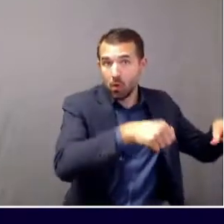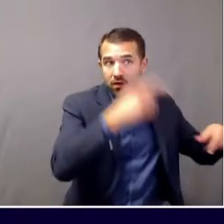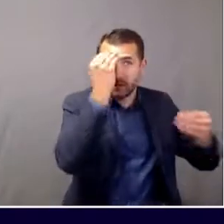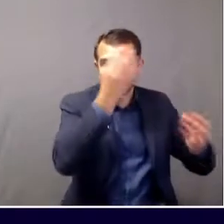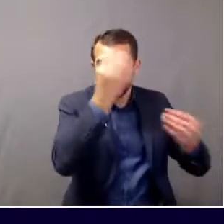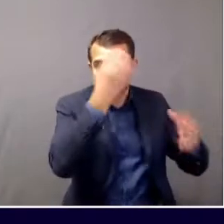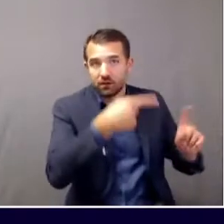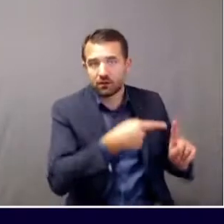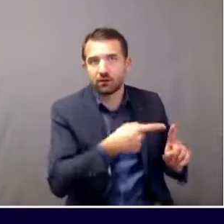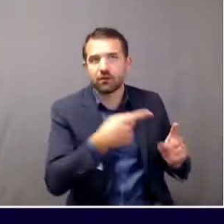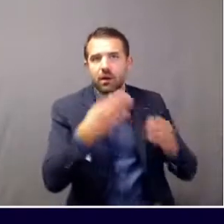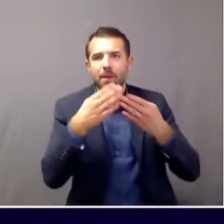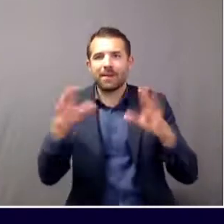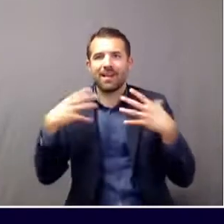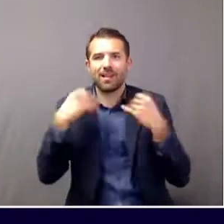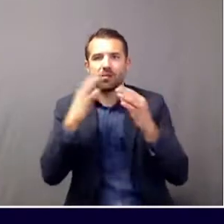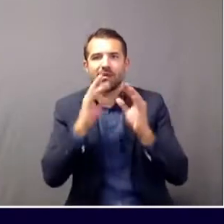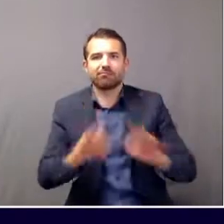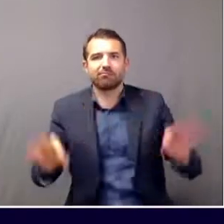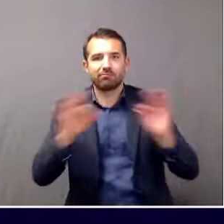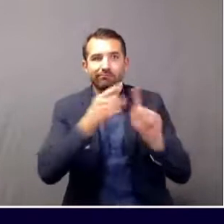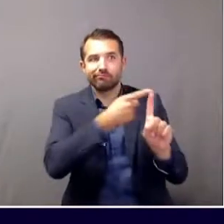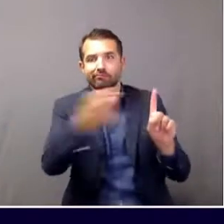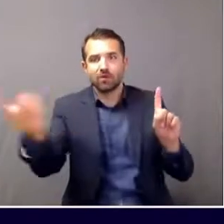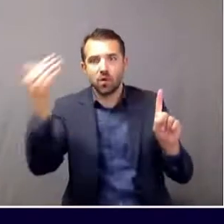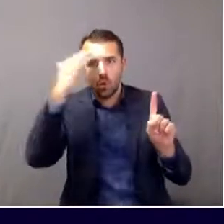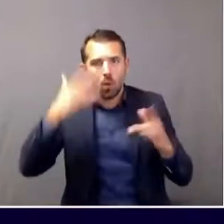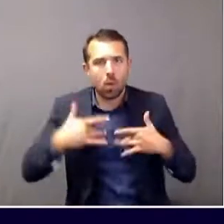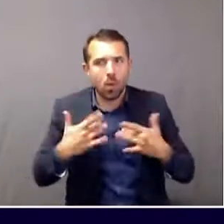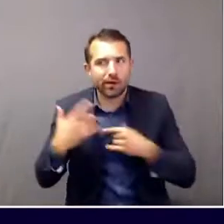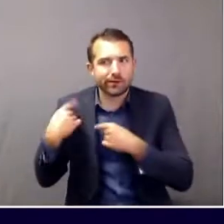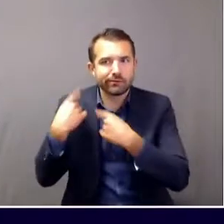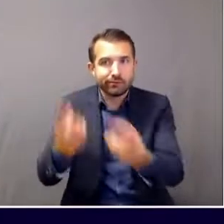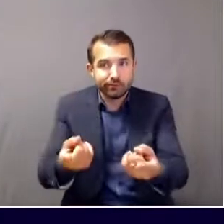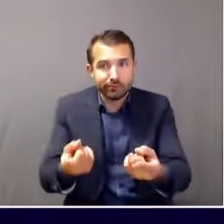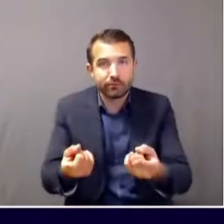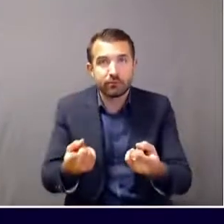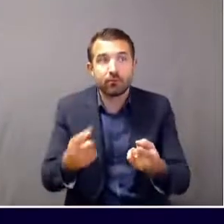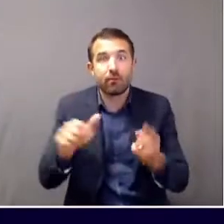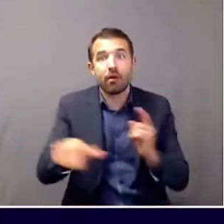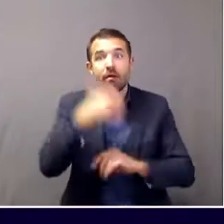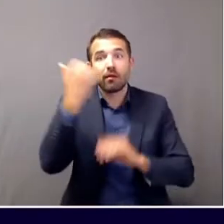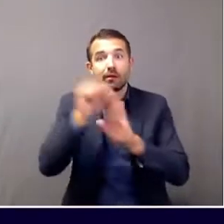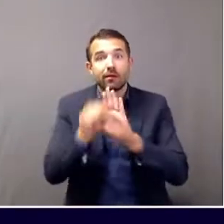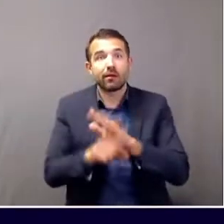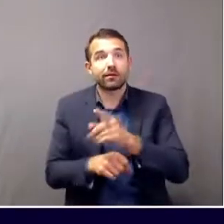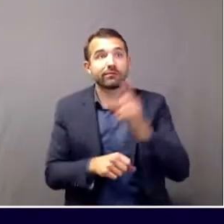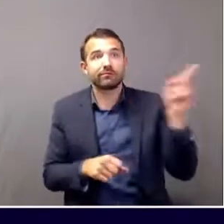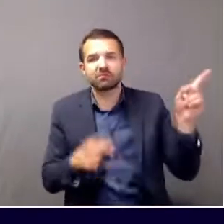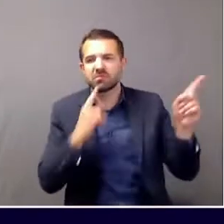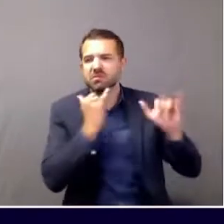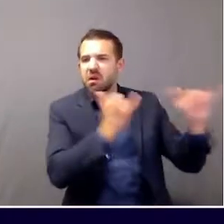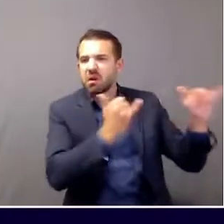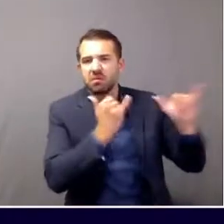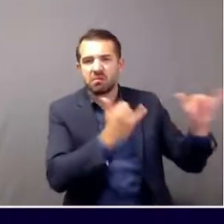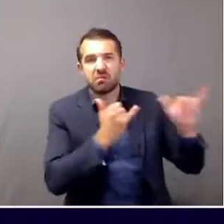health efforts what we discovered in the number of